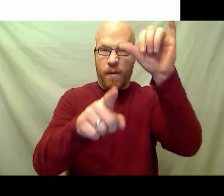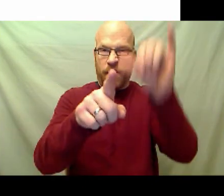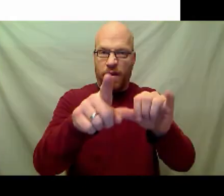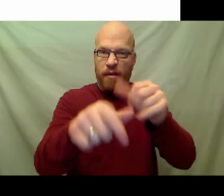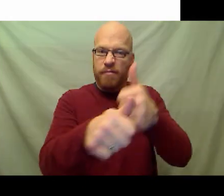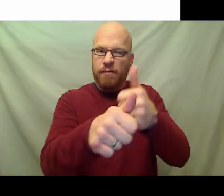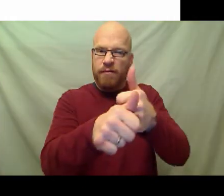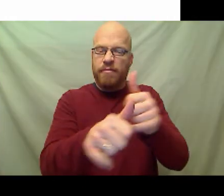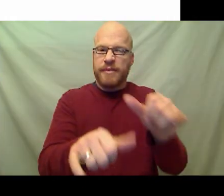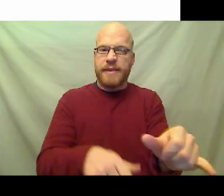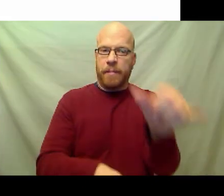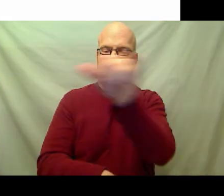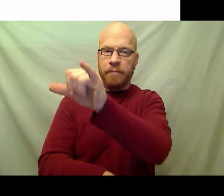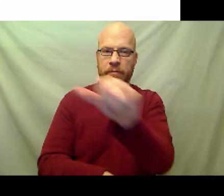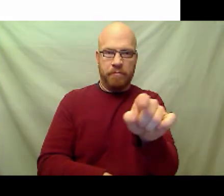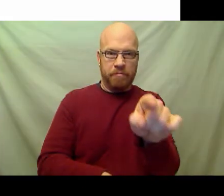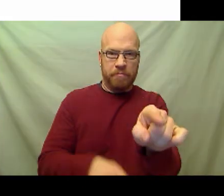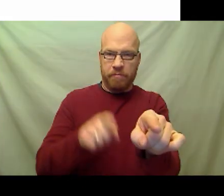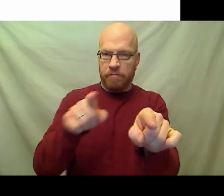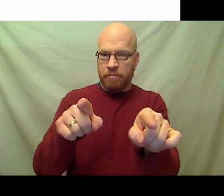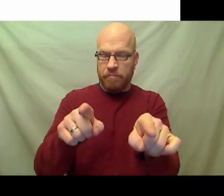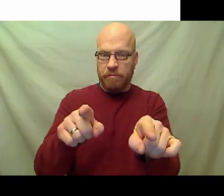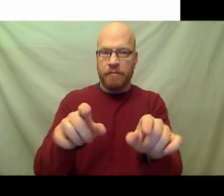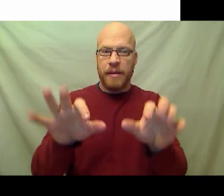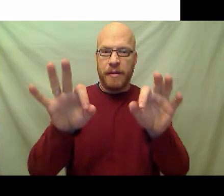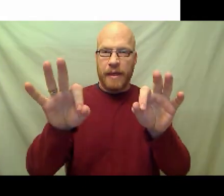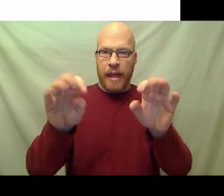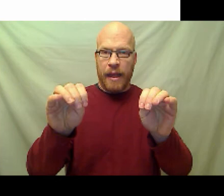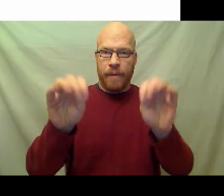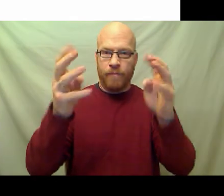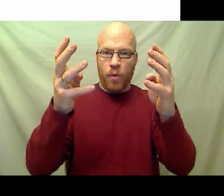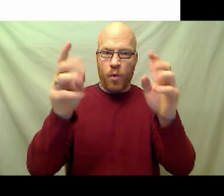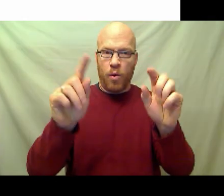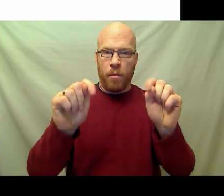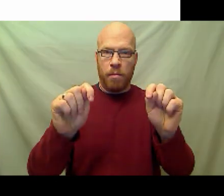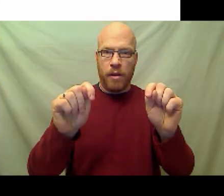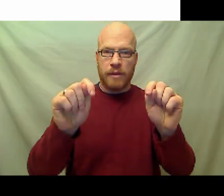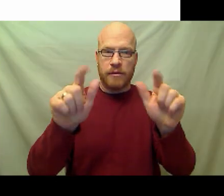As we can see here, this is the original problem again.